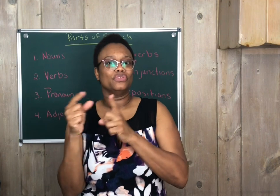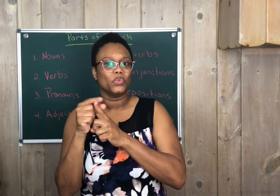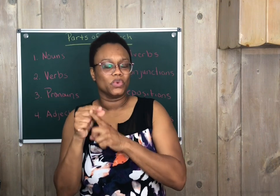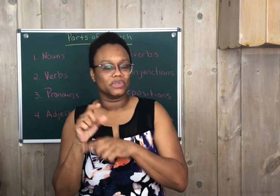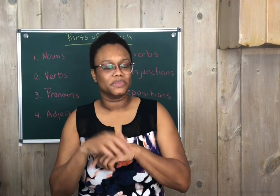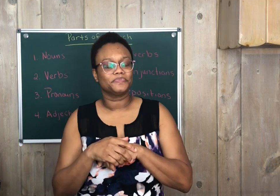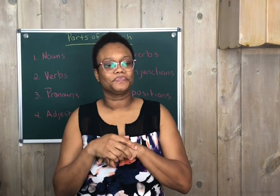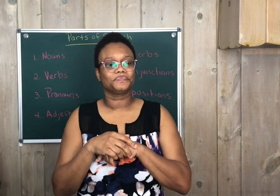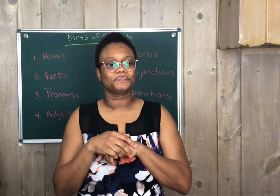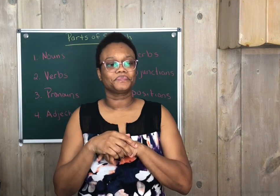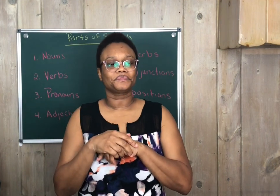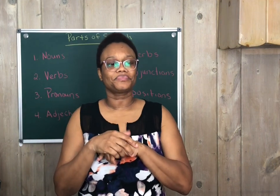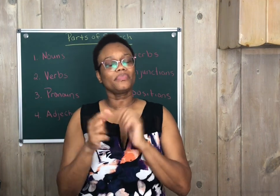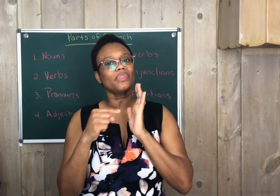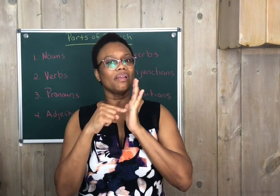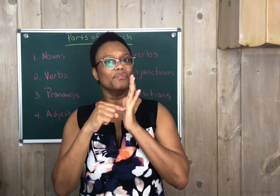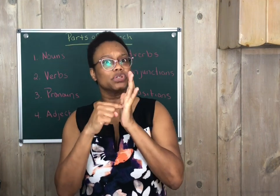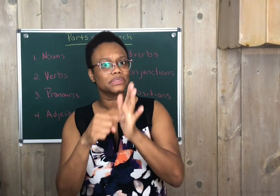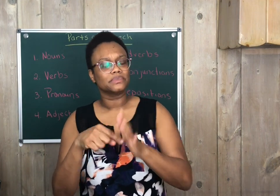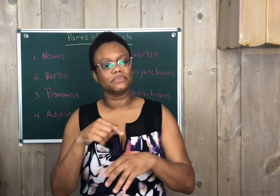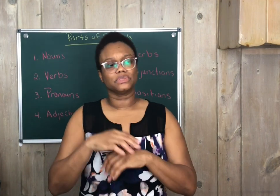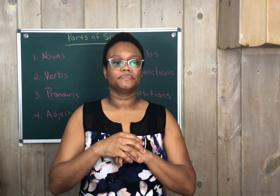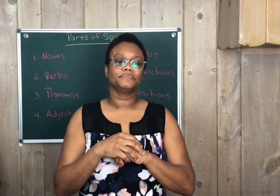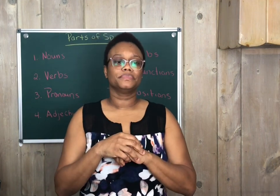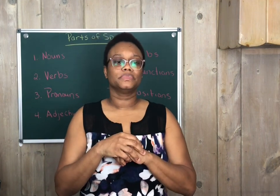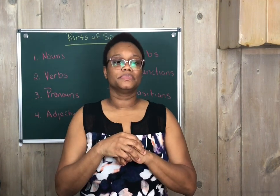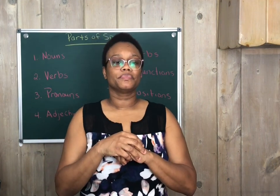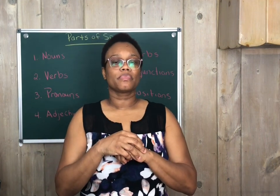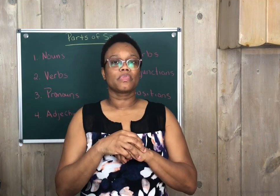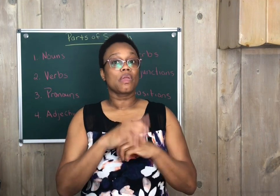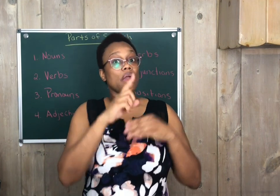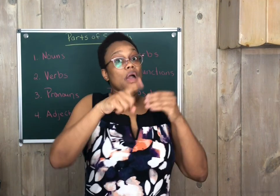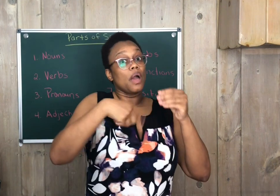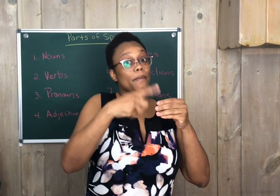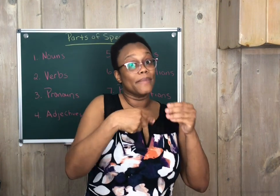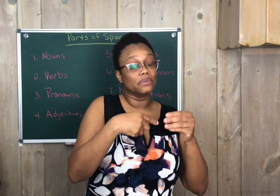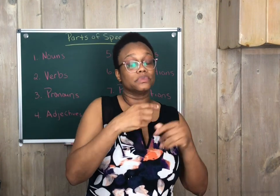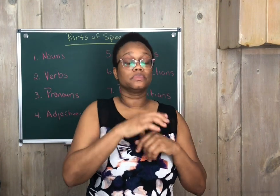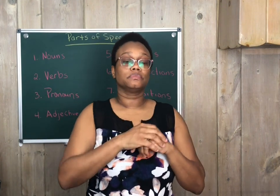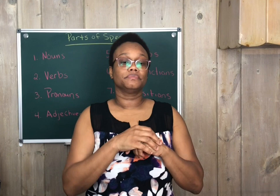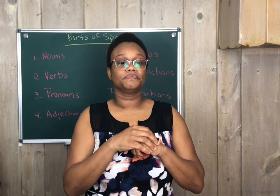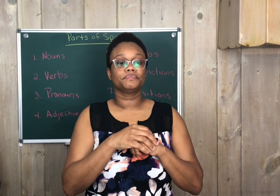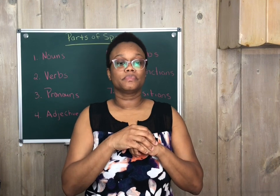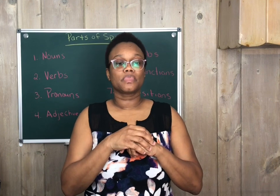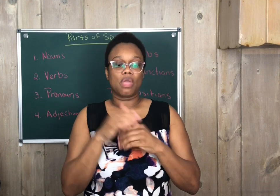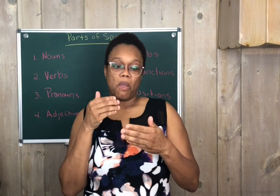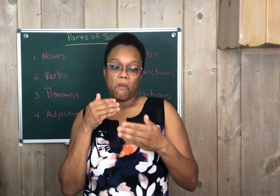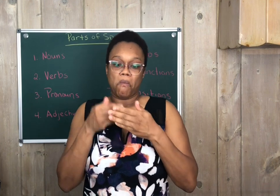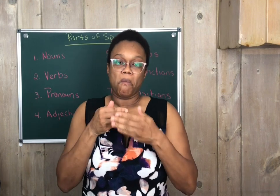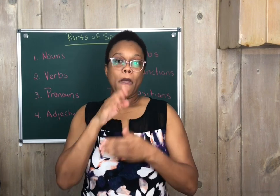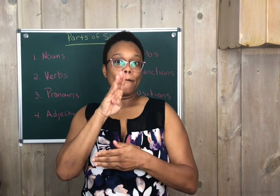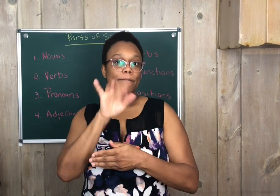words For example About